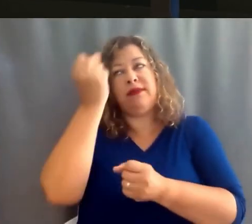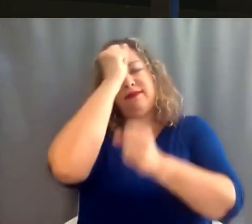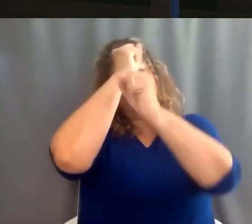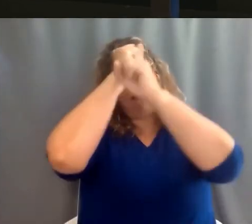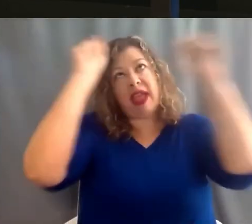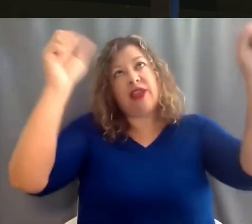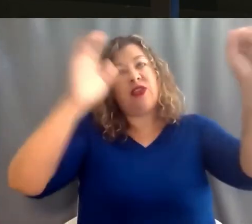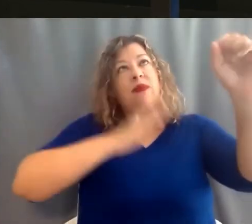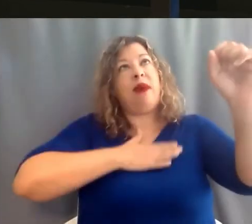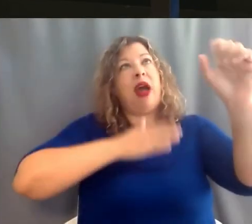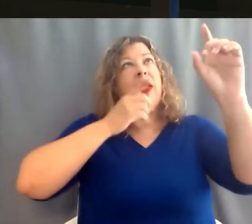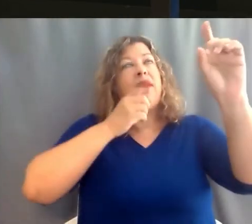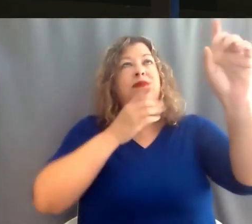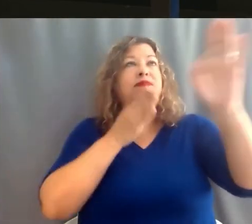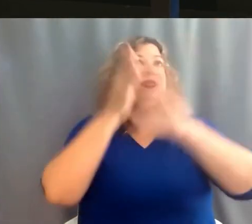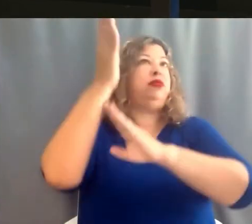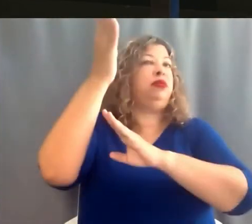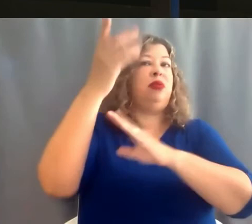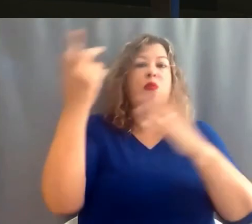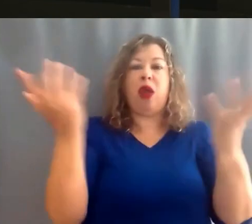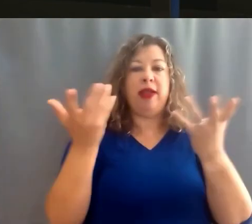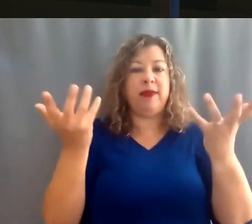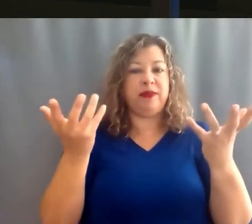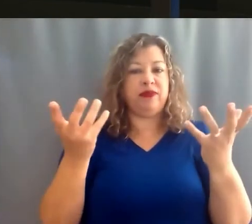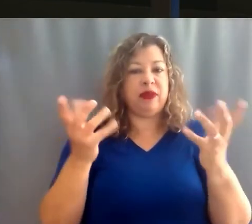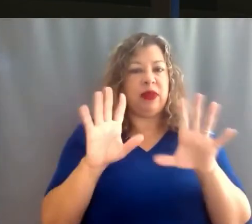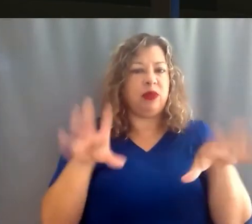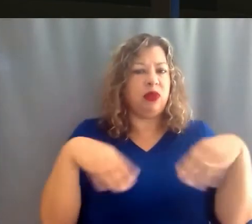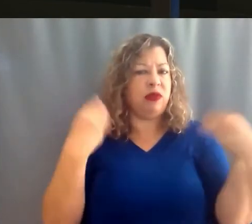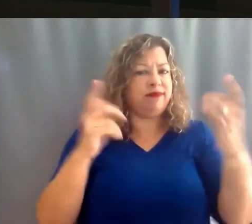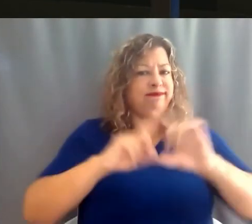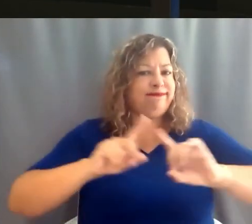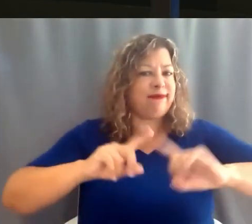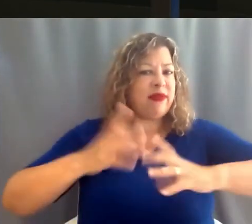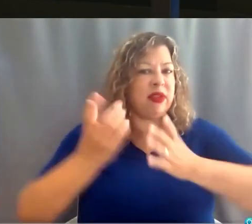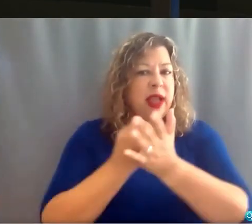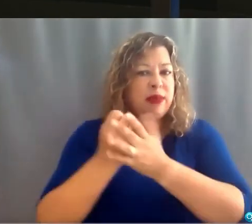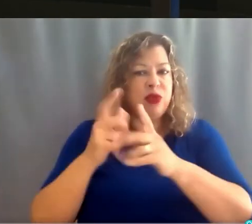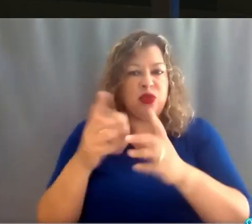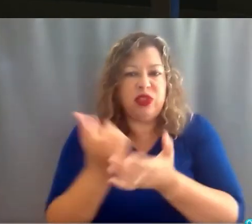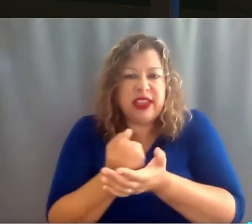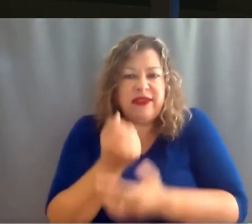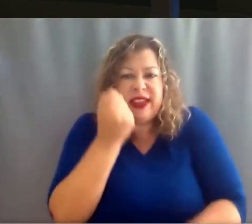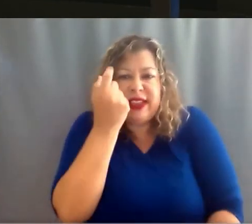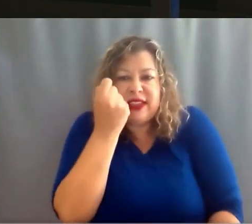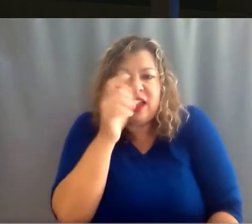So it just provides different opportunities to get insight into innovation and how we can just be more